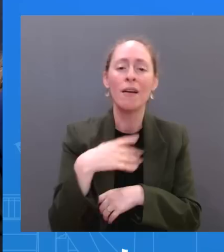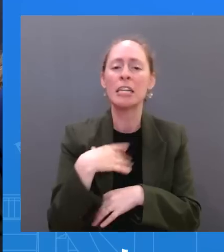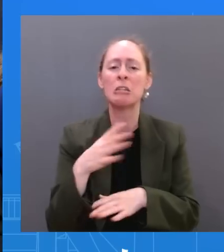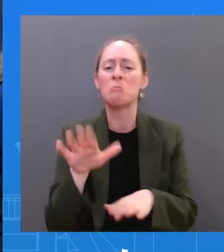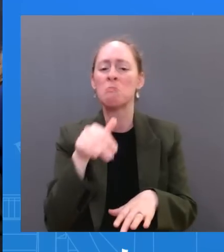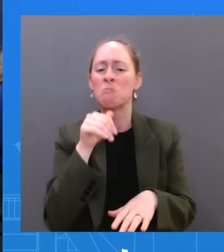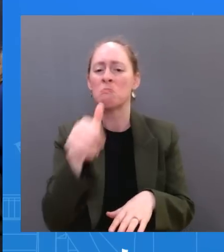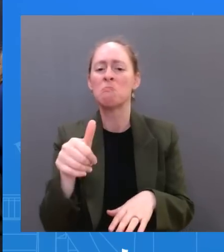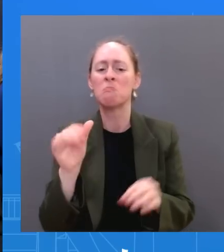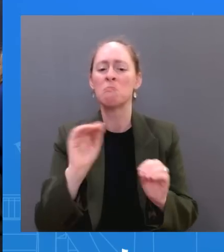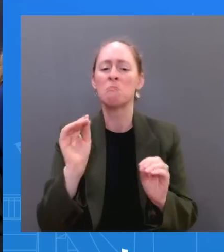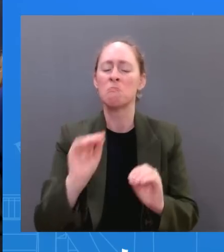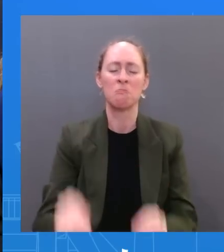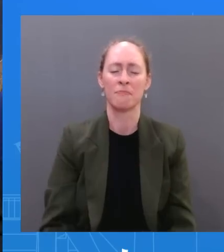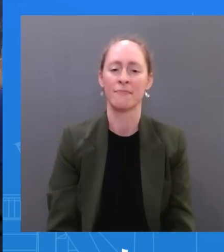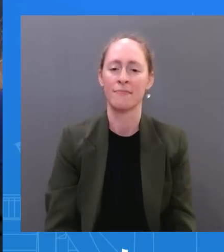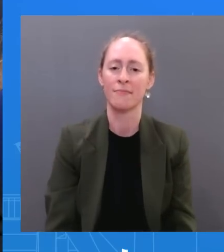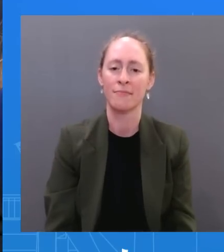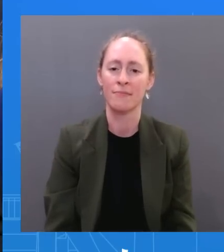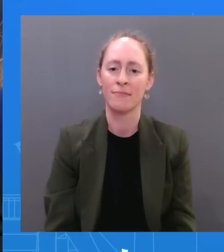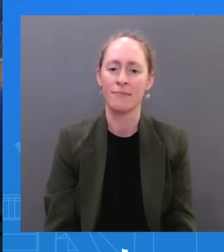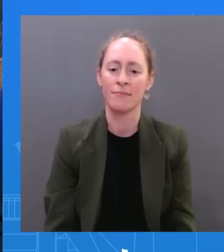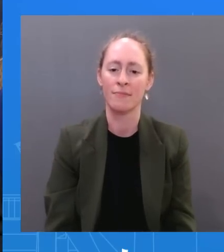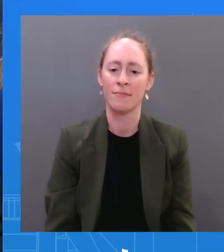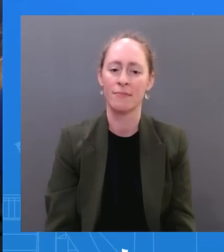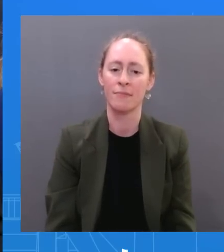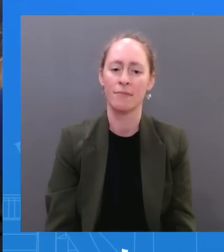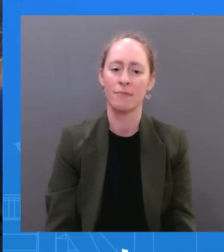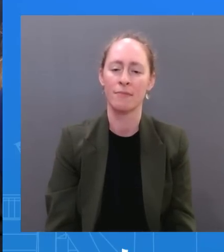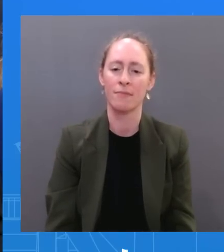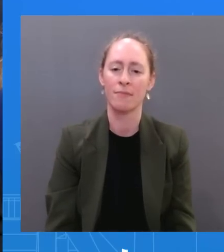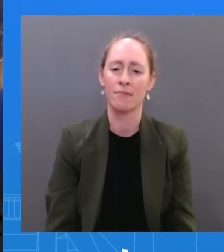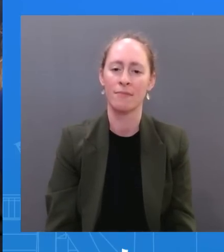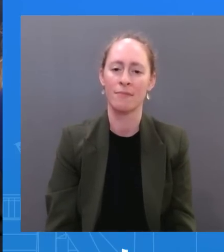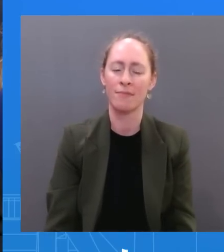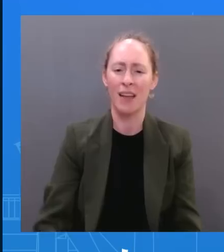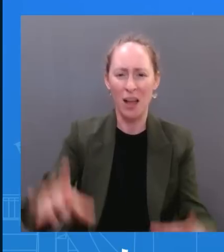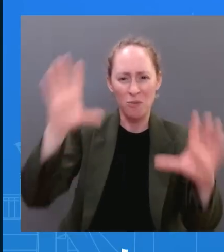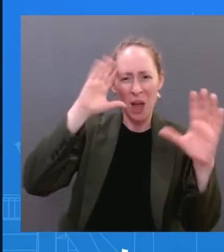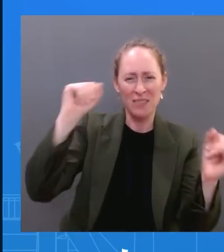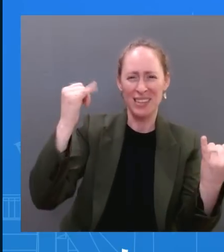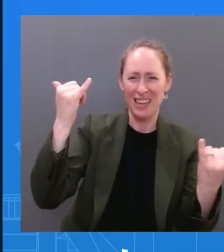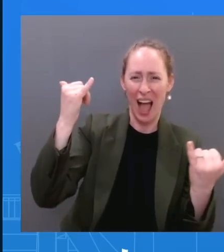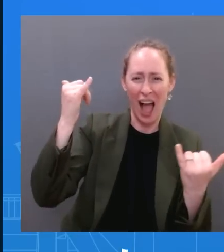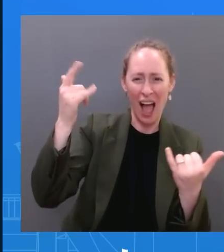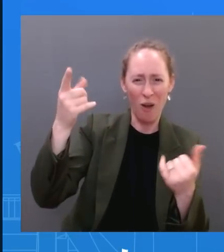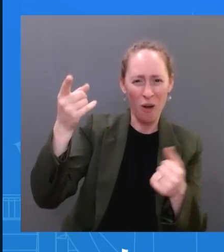monitoring the wildfires in Yosemite? Is there any commitment from the administration on that? Ms. Jean-Pierre: So I would have to get back